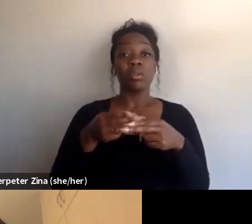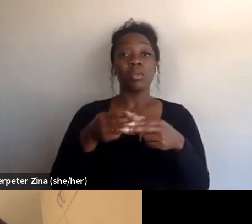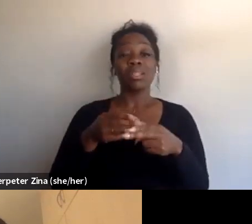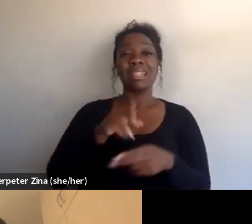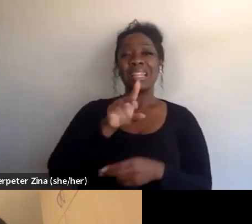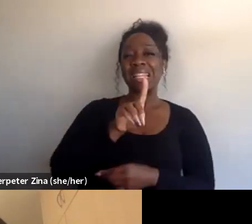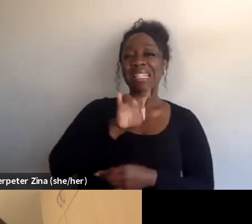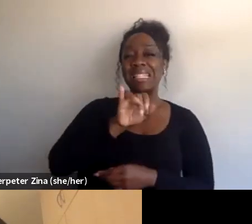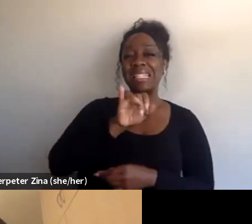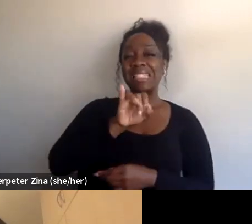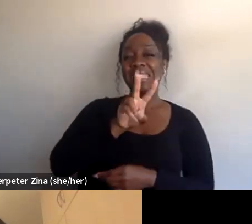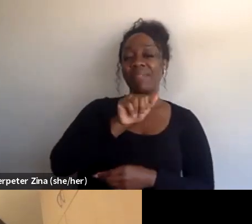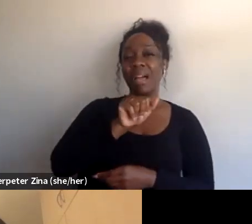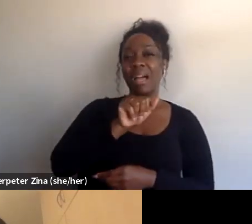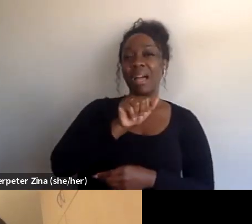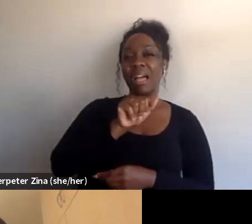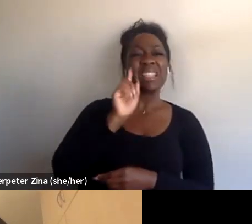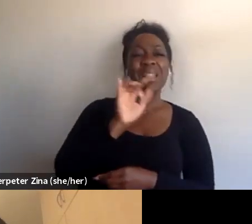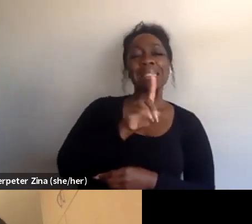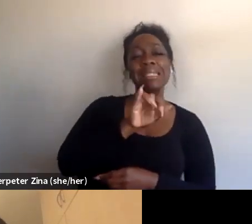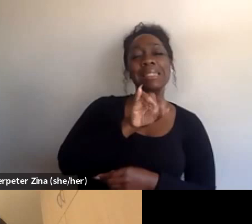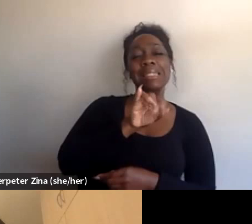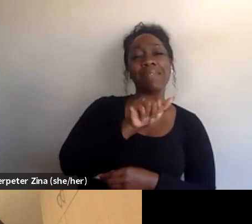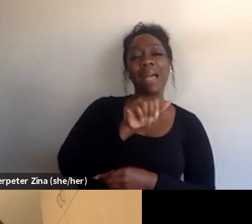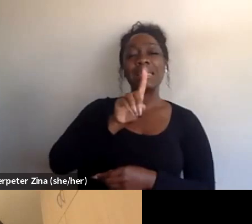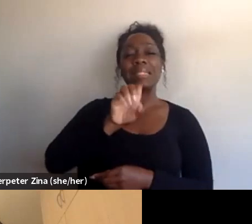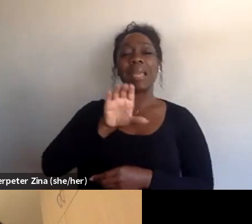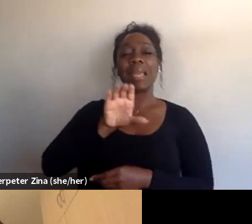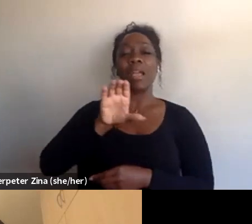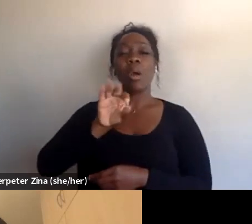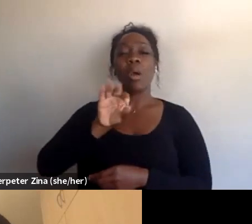And that was in 2016 and it was a huge production